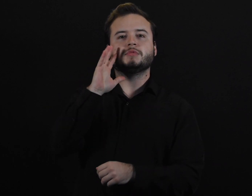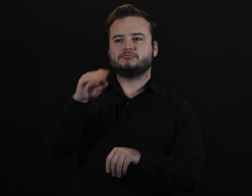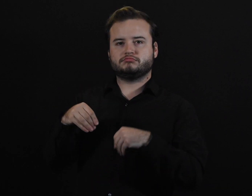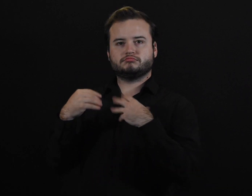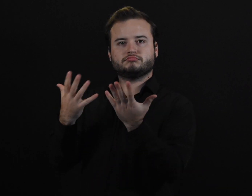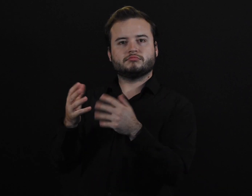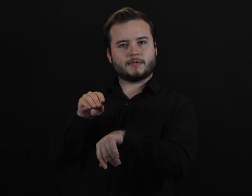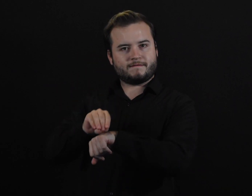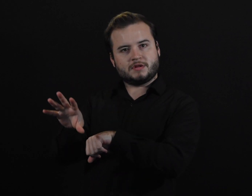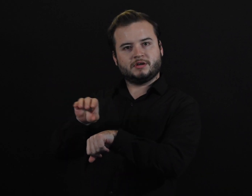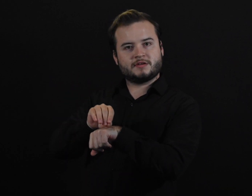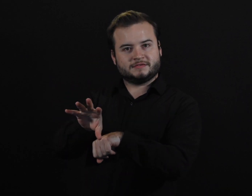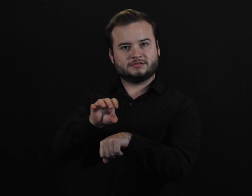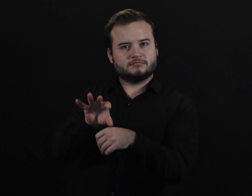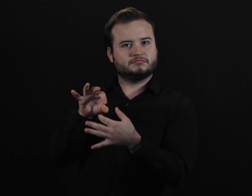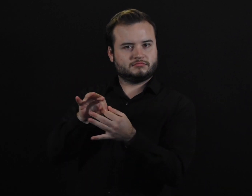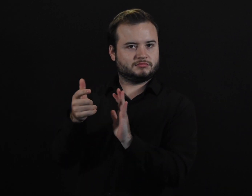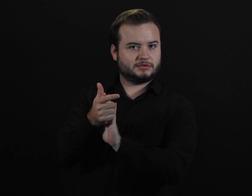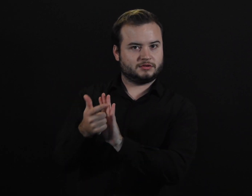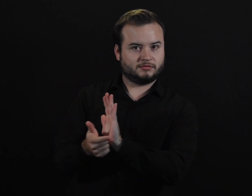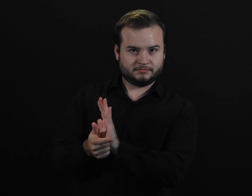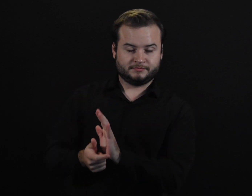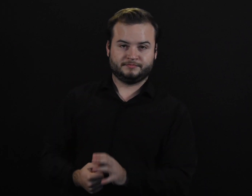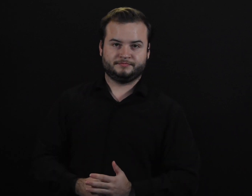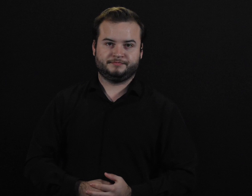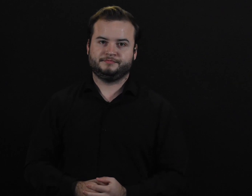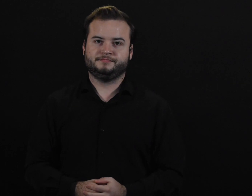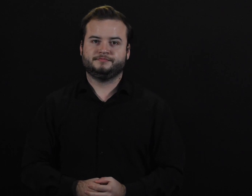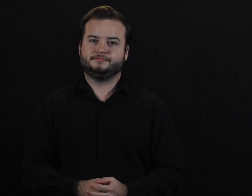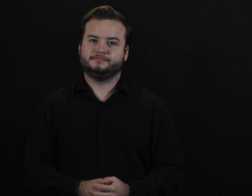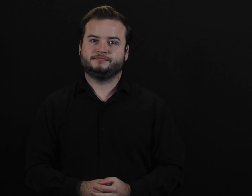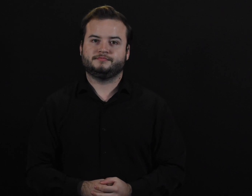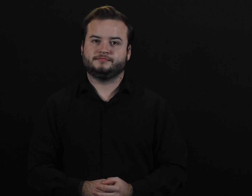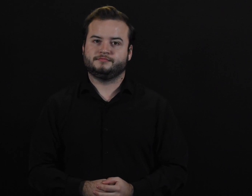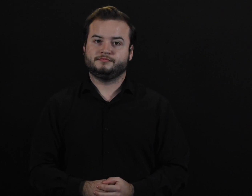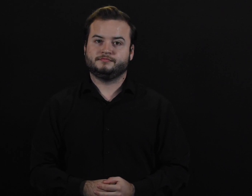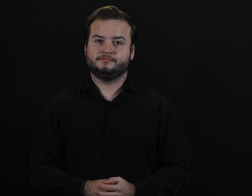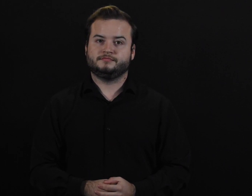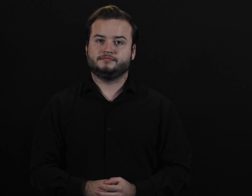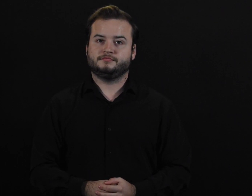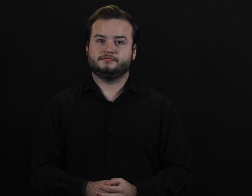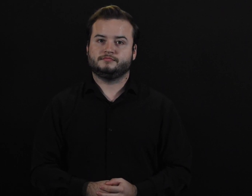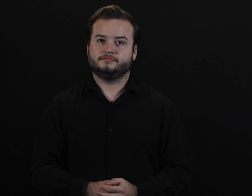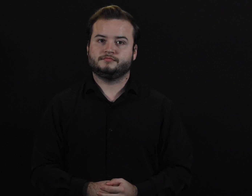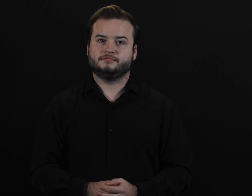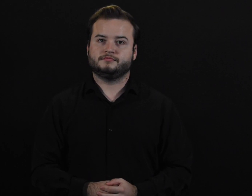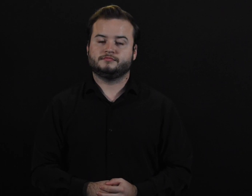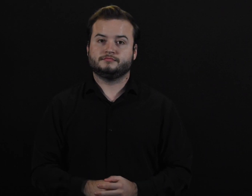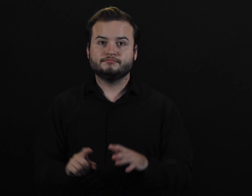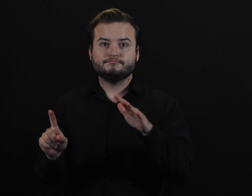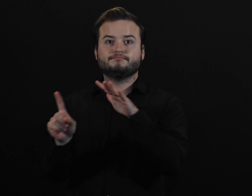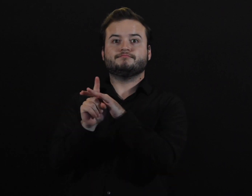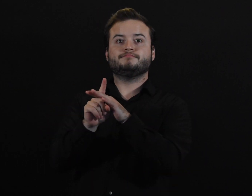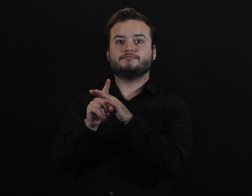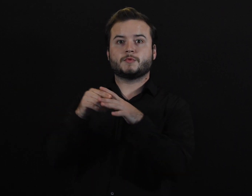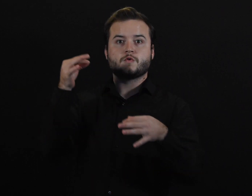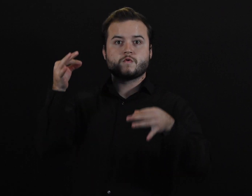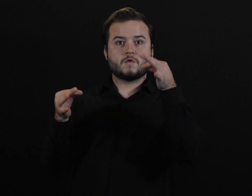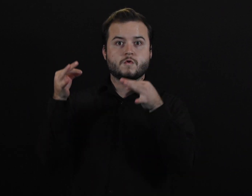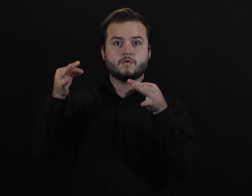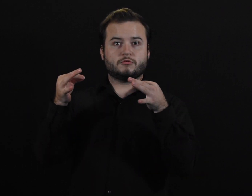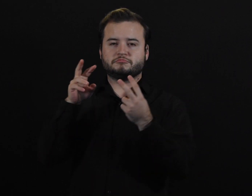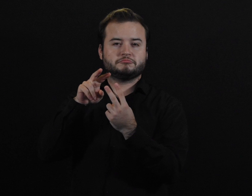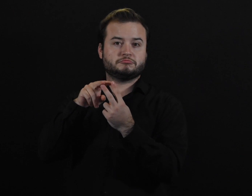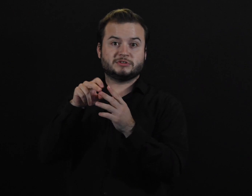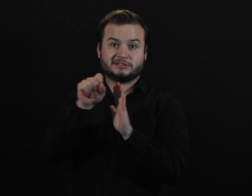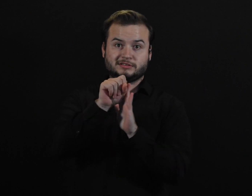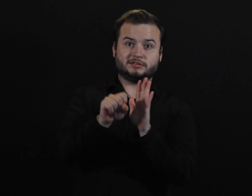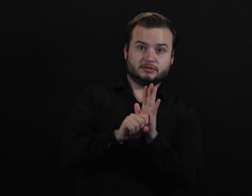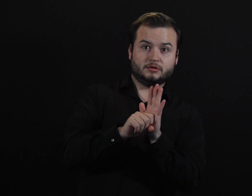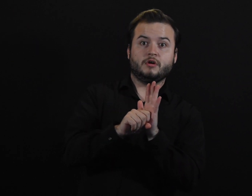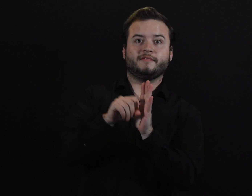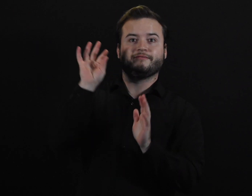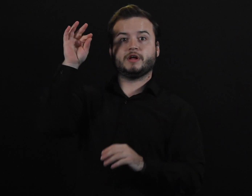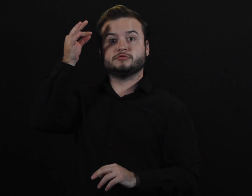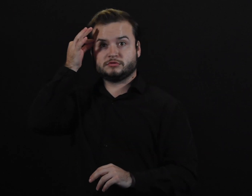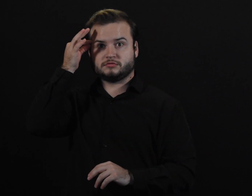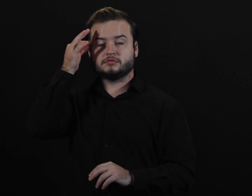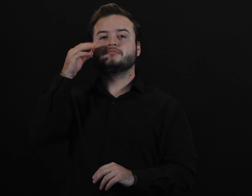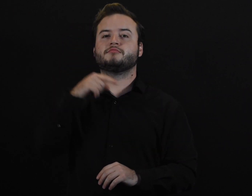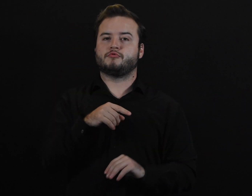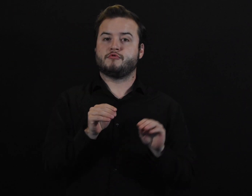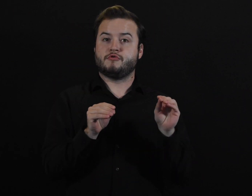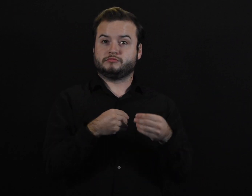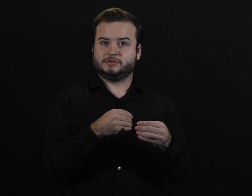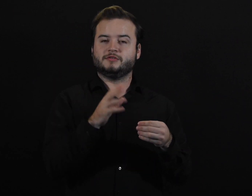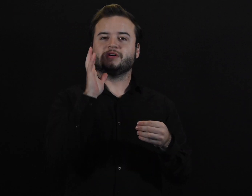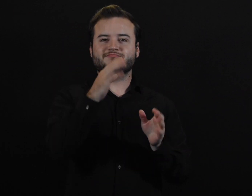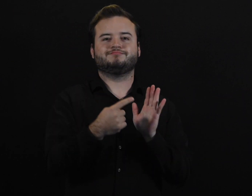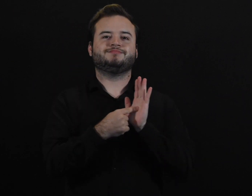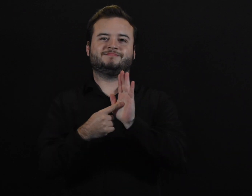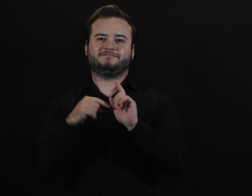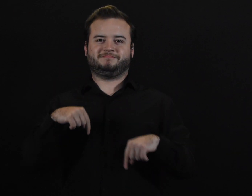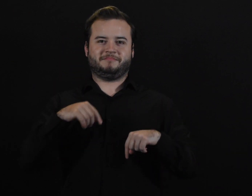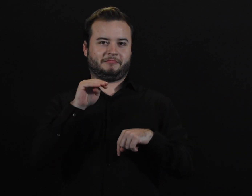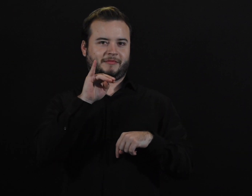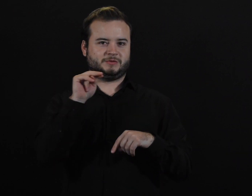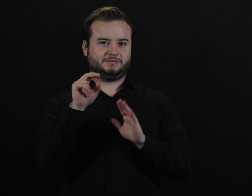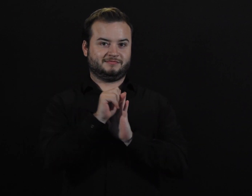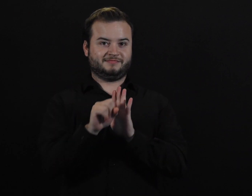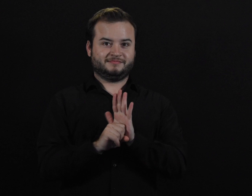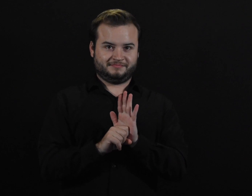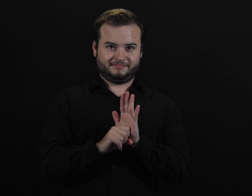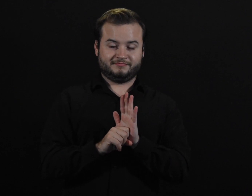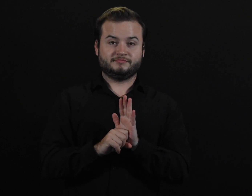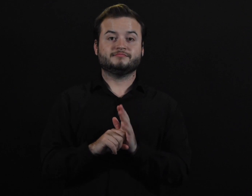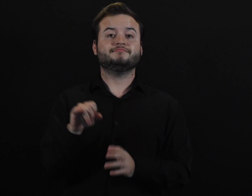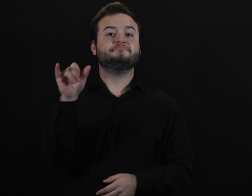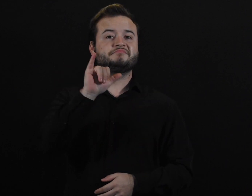The Office represents the state in state and federal court,